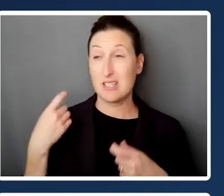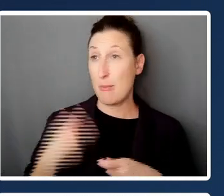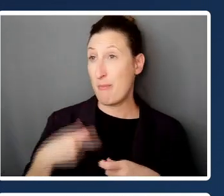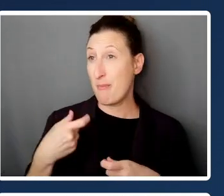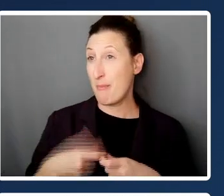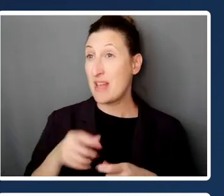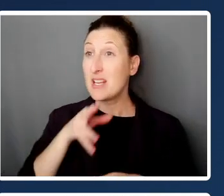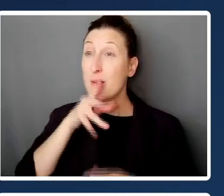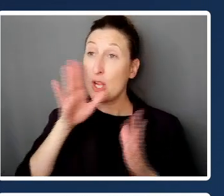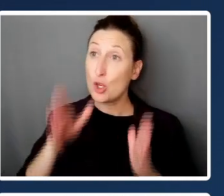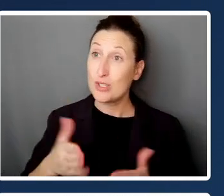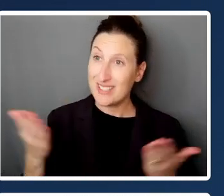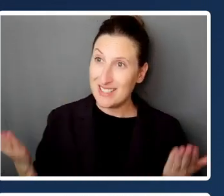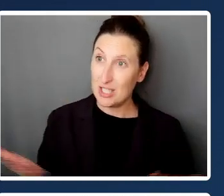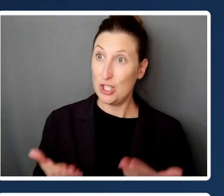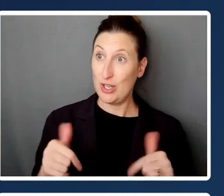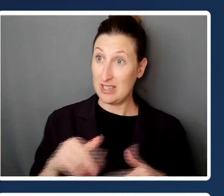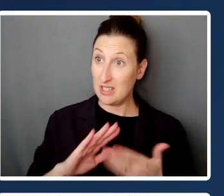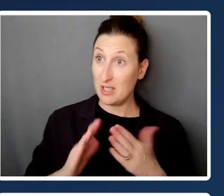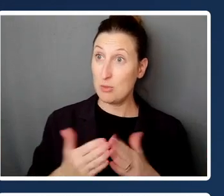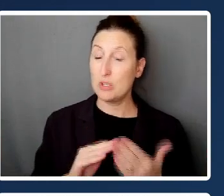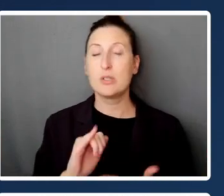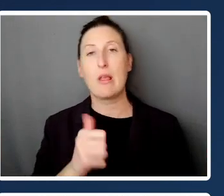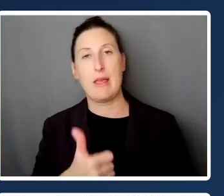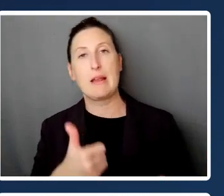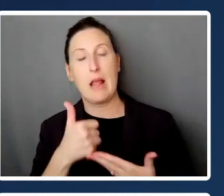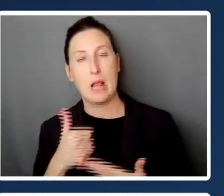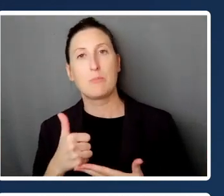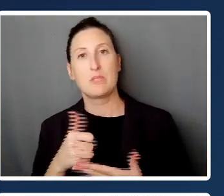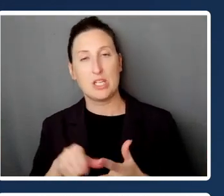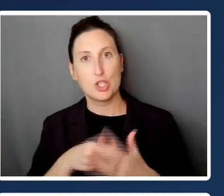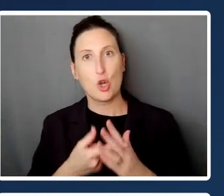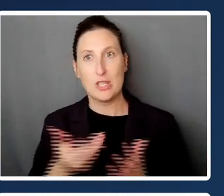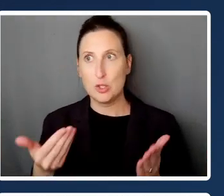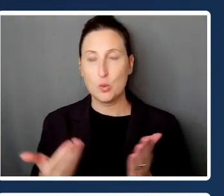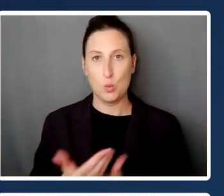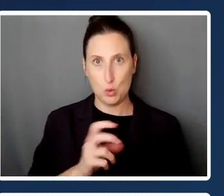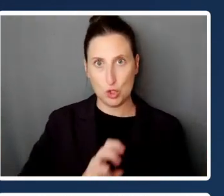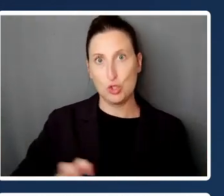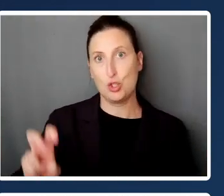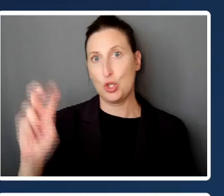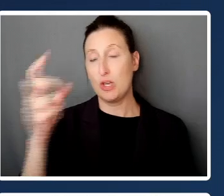So, that, you know, helped us embark on this journey of bringing parents into the